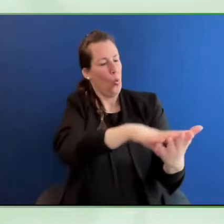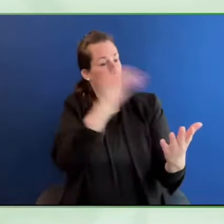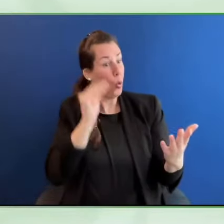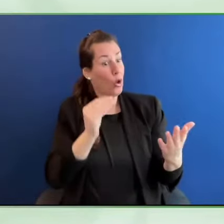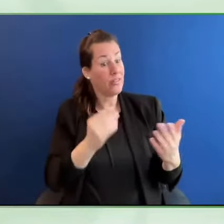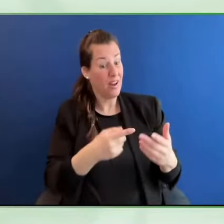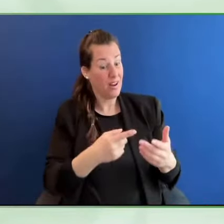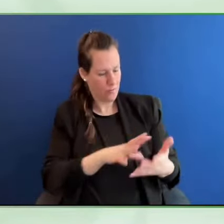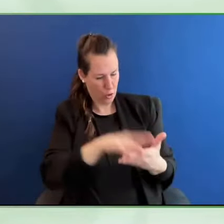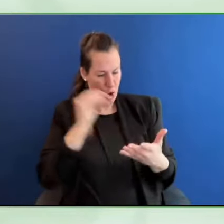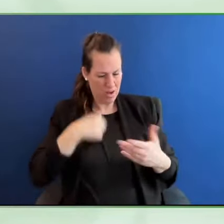culture, workforce.